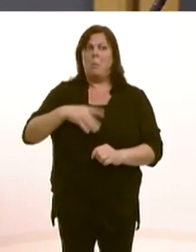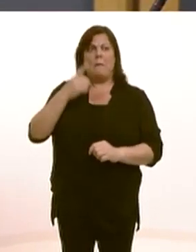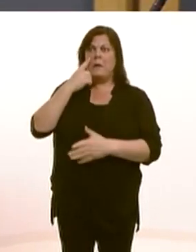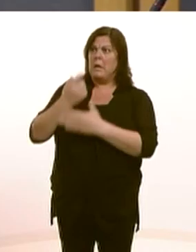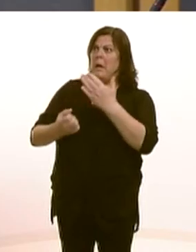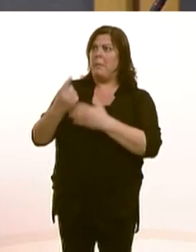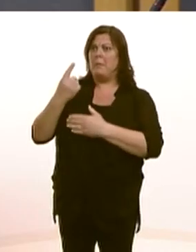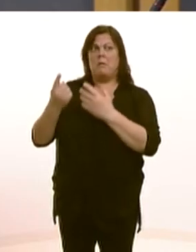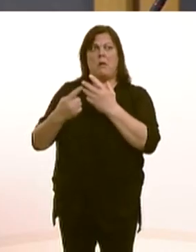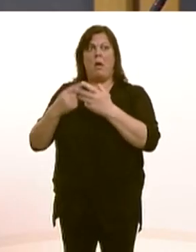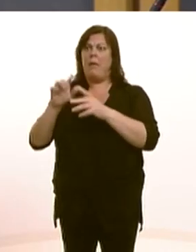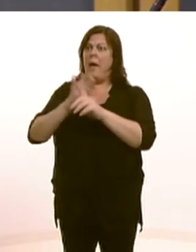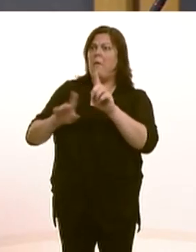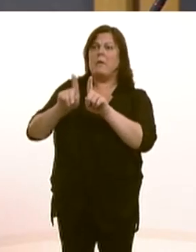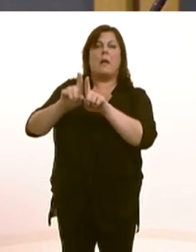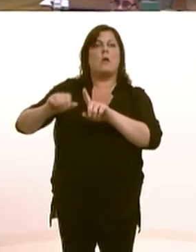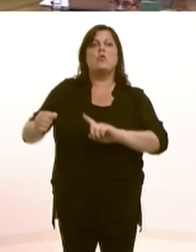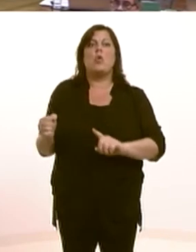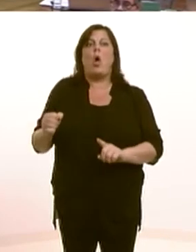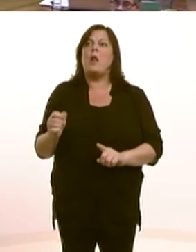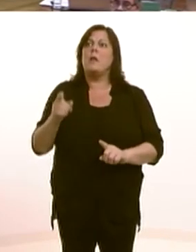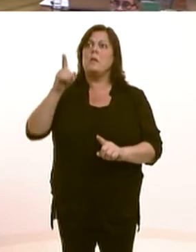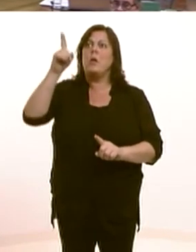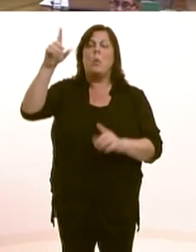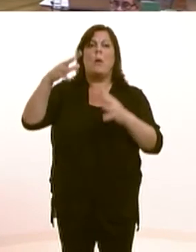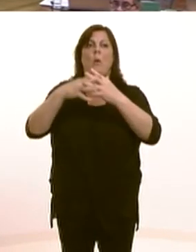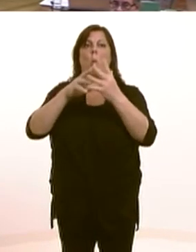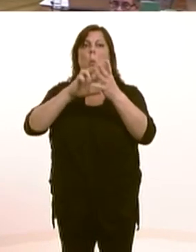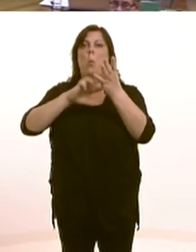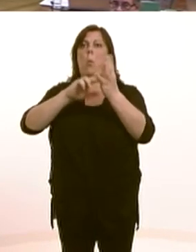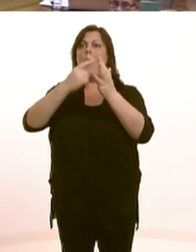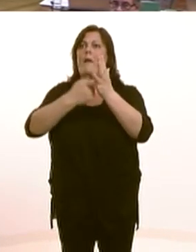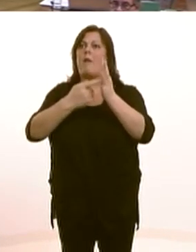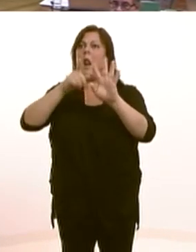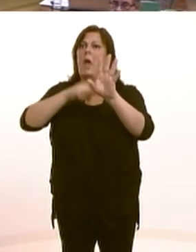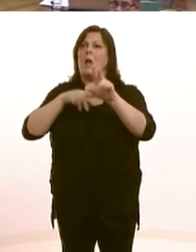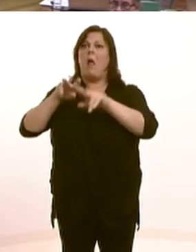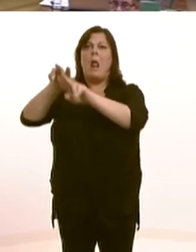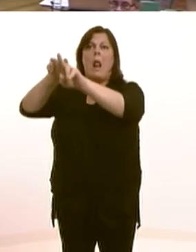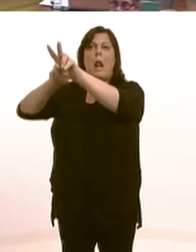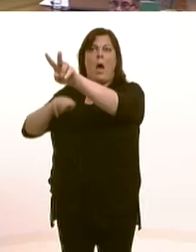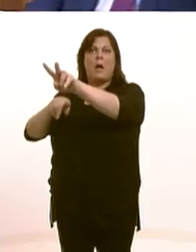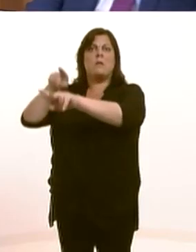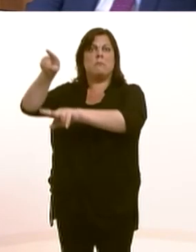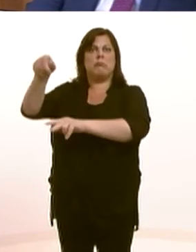We know that Scotland has done it with the Waverley line, but, as far as this line is